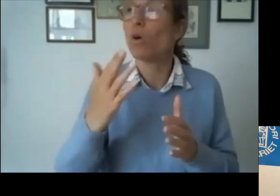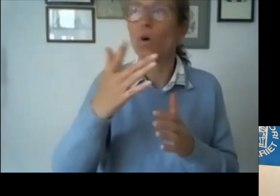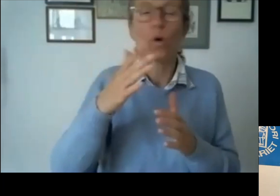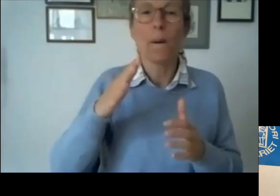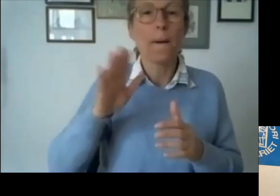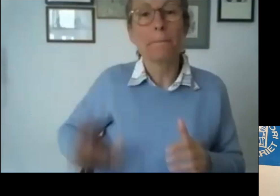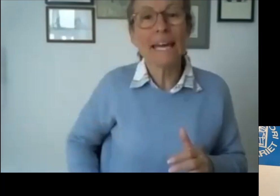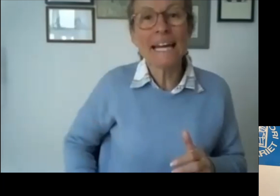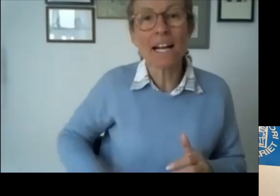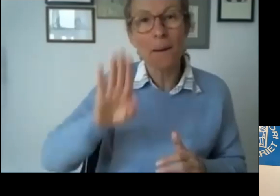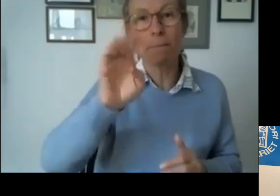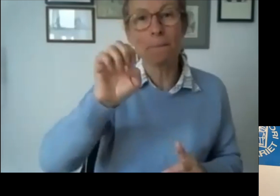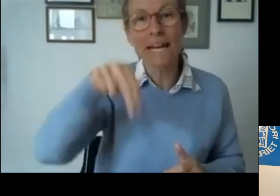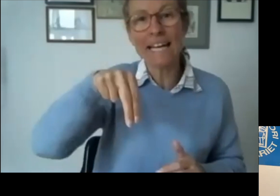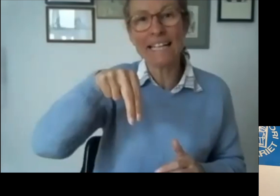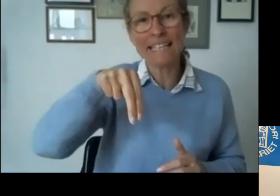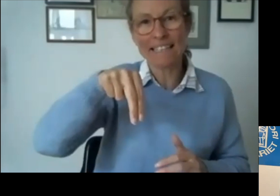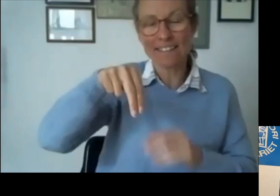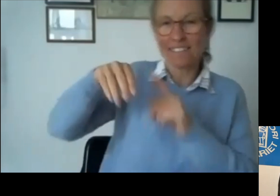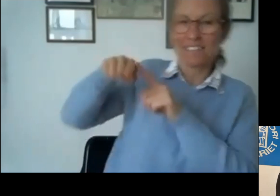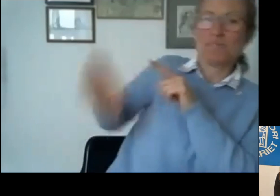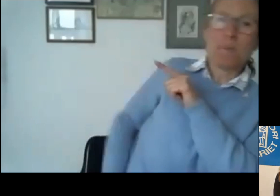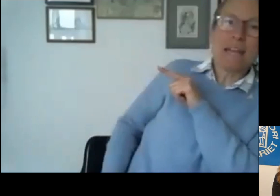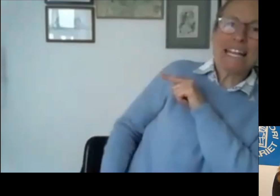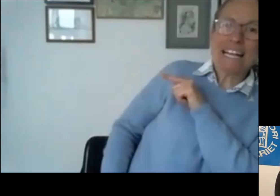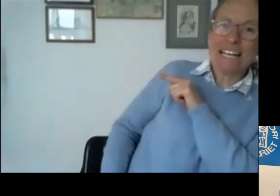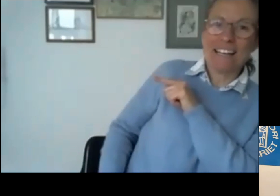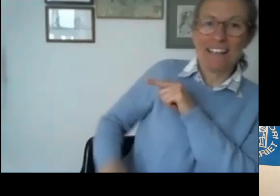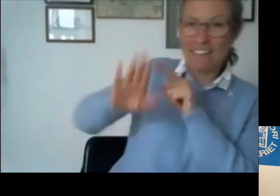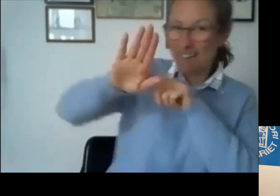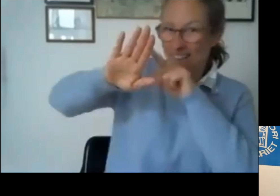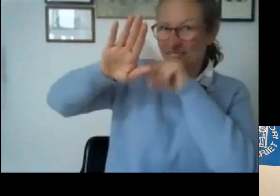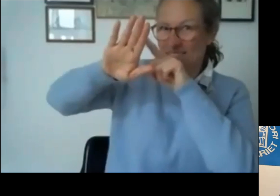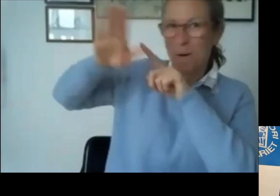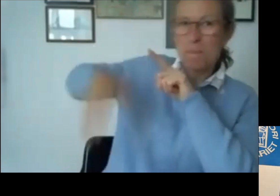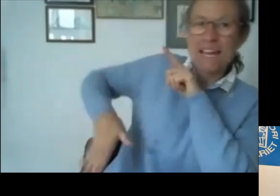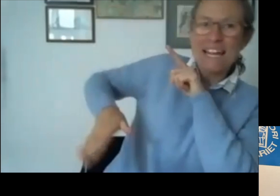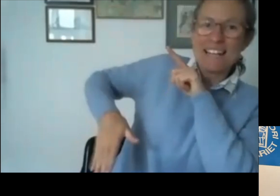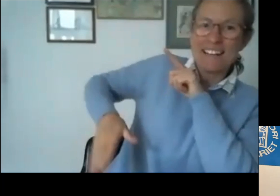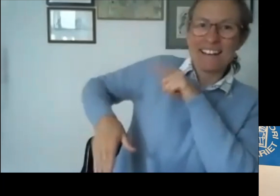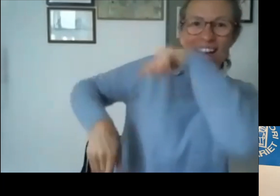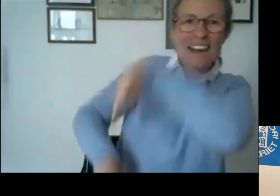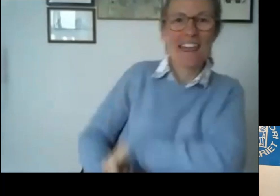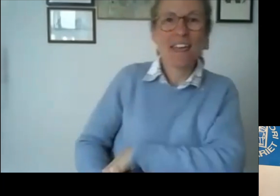we have a sign for "leg" - ben